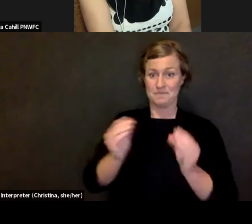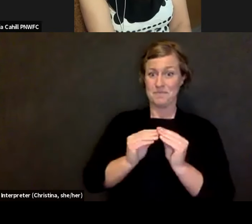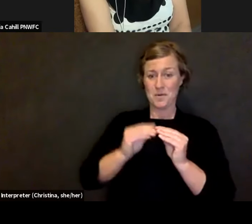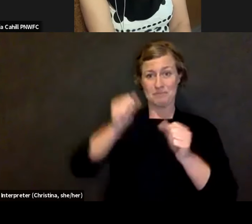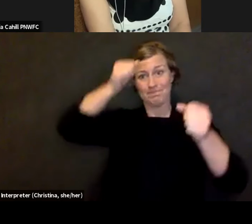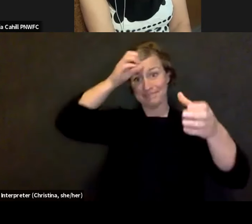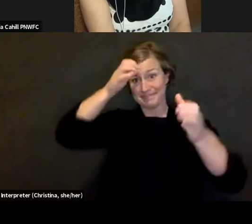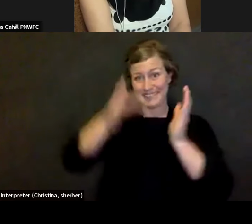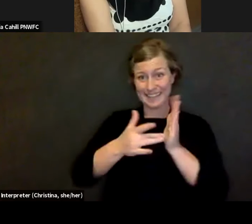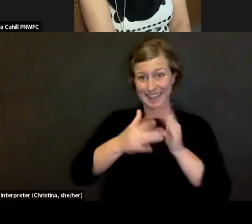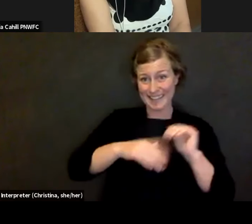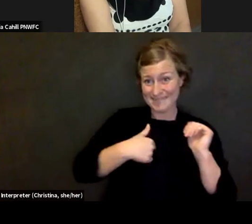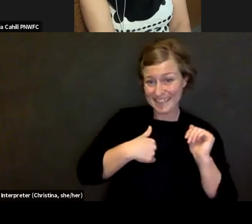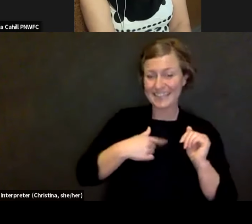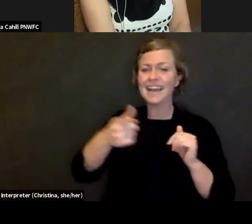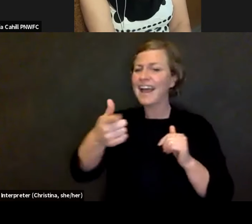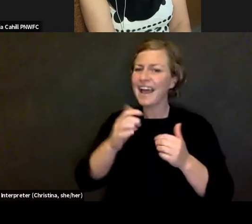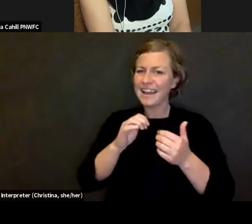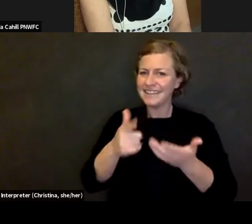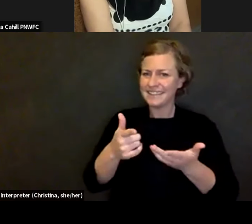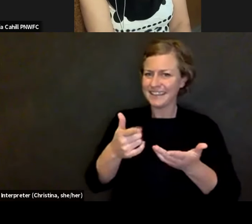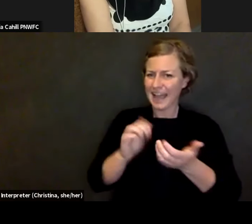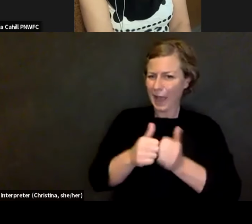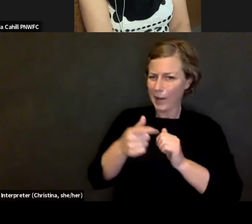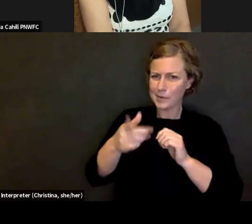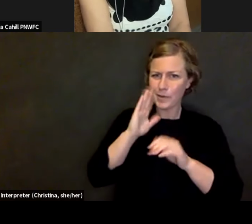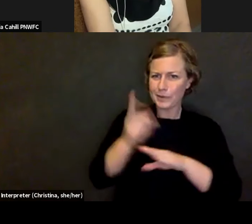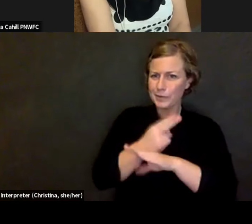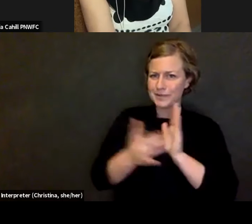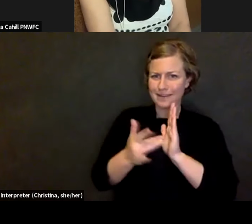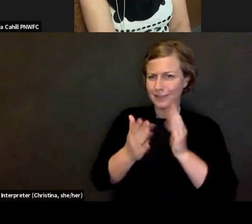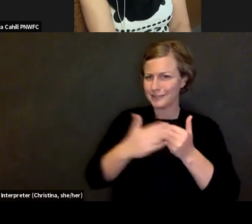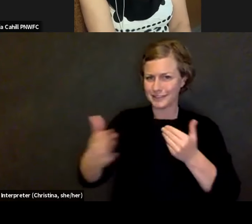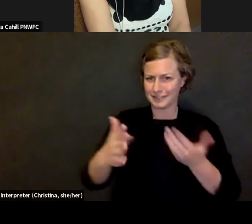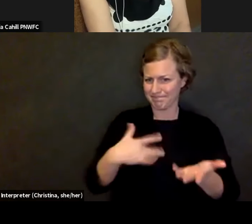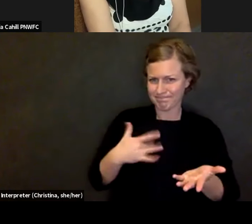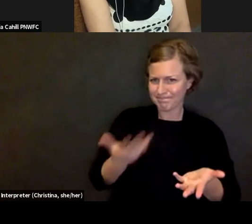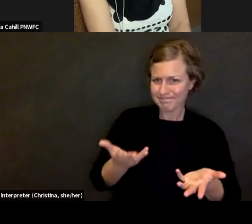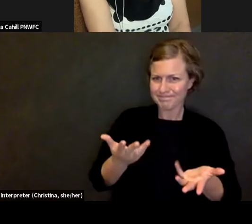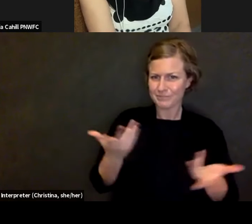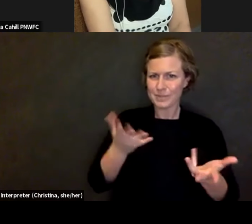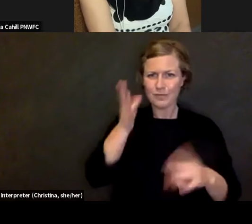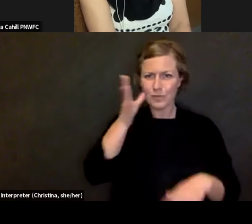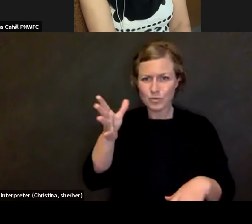things that we do. >> I want to ask you as a technology person with way more knowledge about that